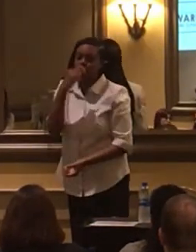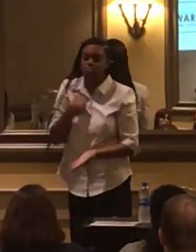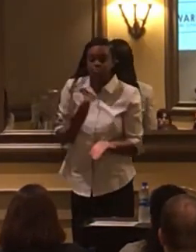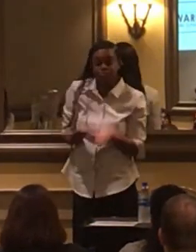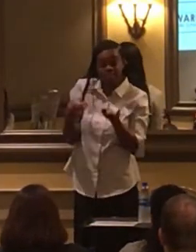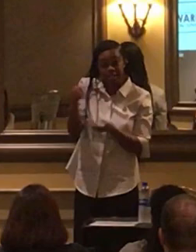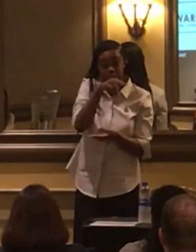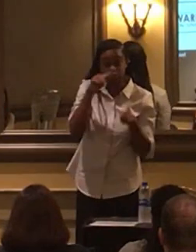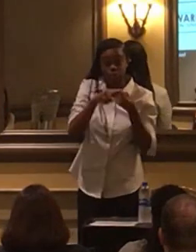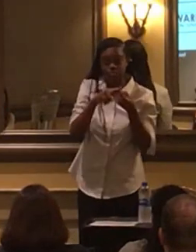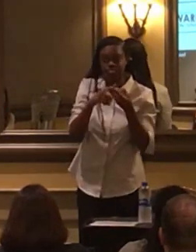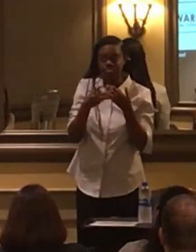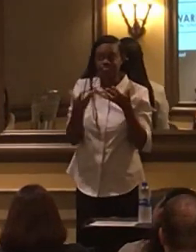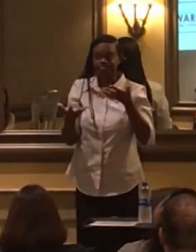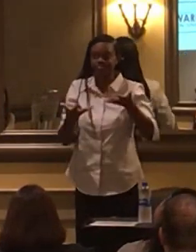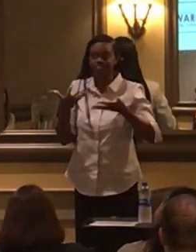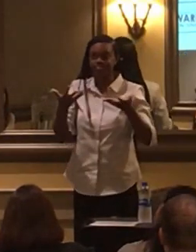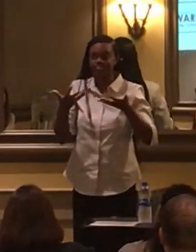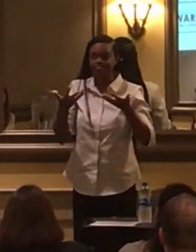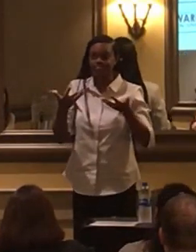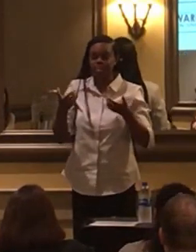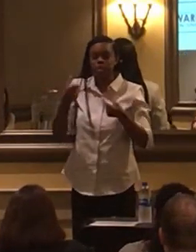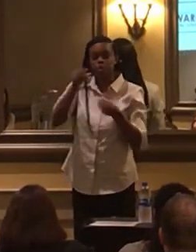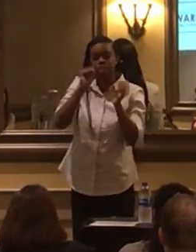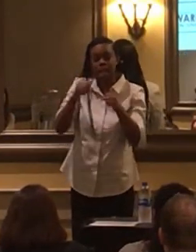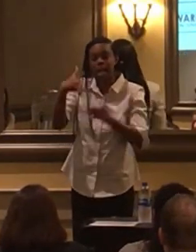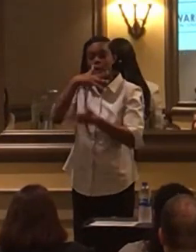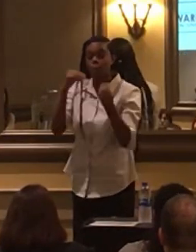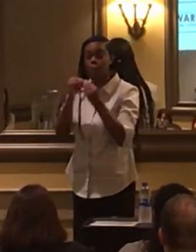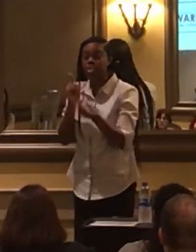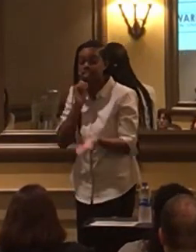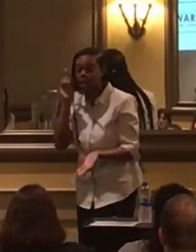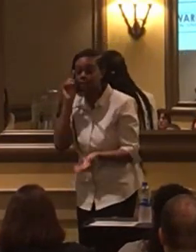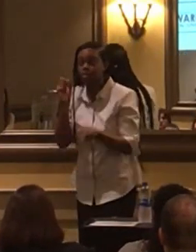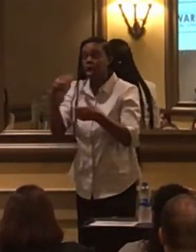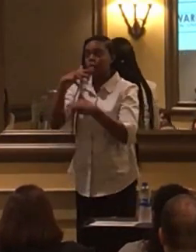to sign or be deaf, you know? And I tell them to hang out